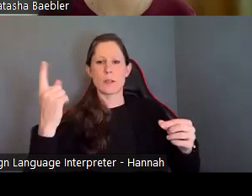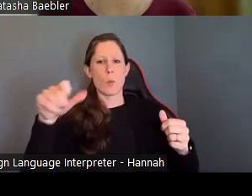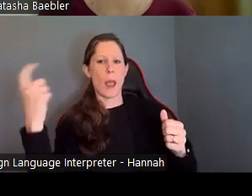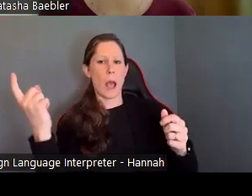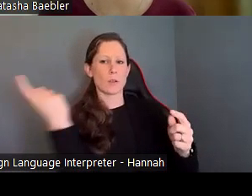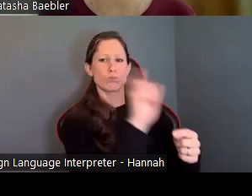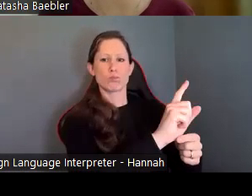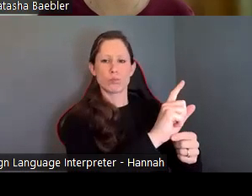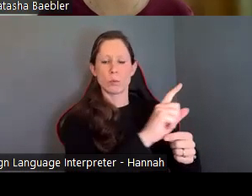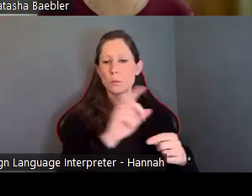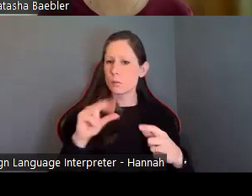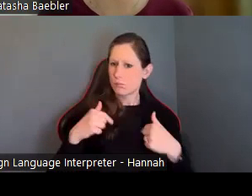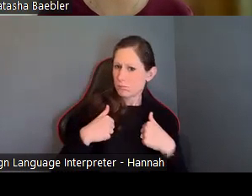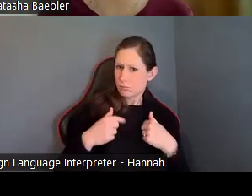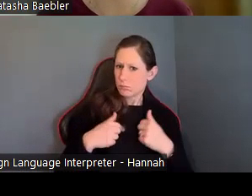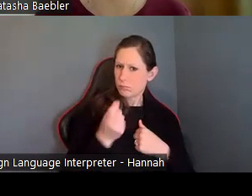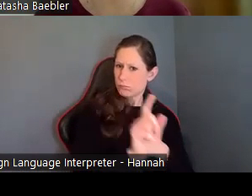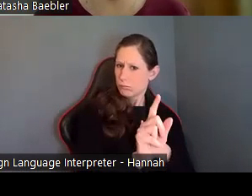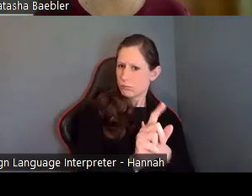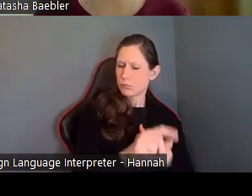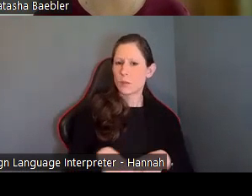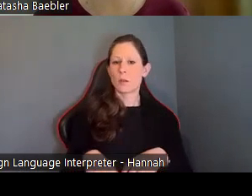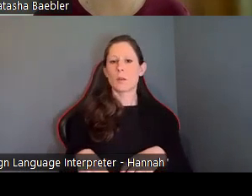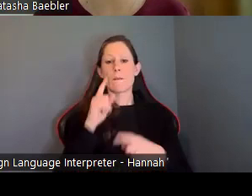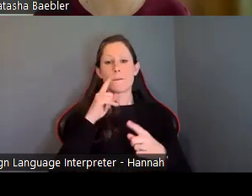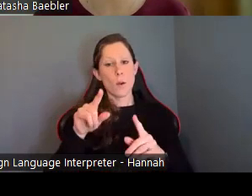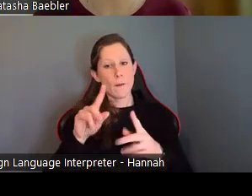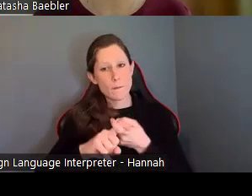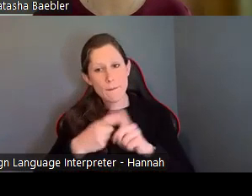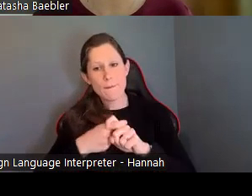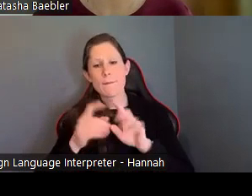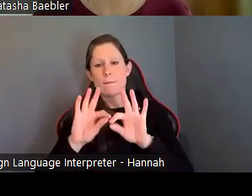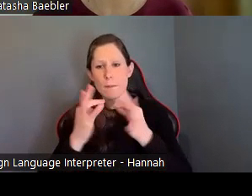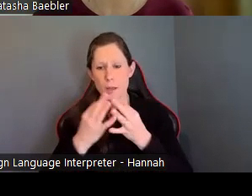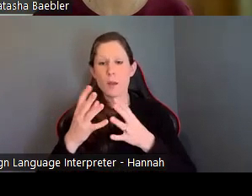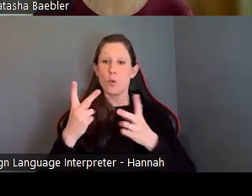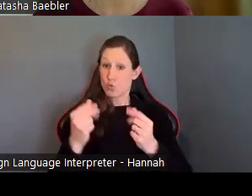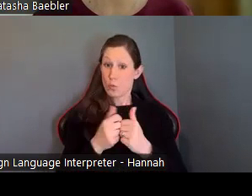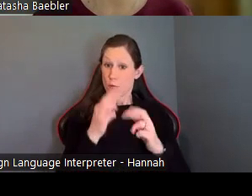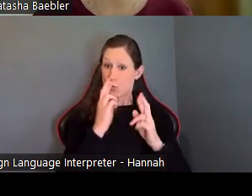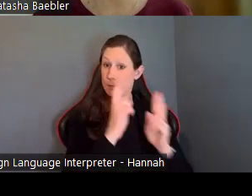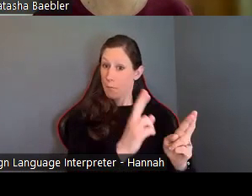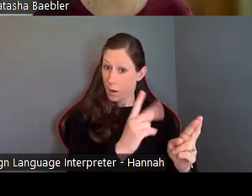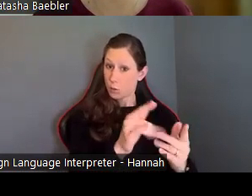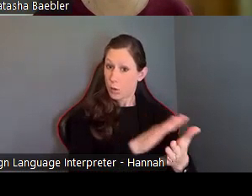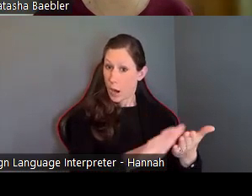Do so with kindness and respect, but do the work.